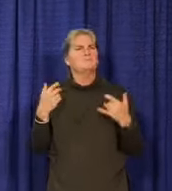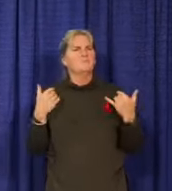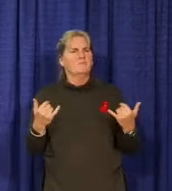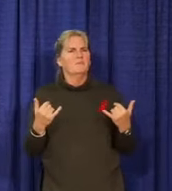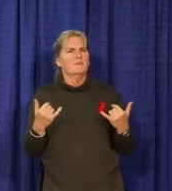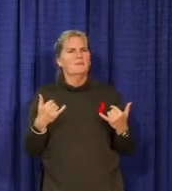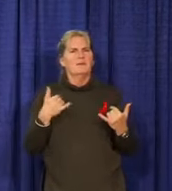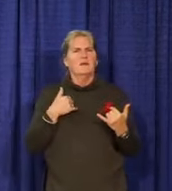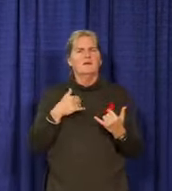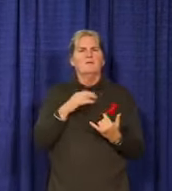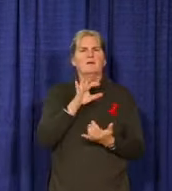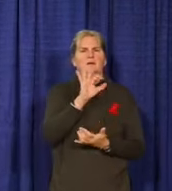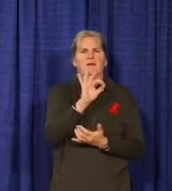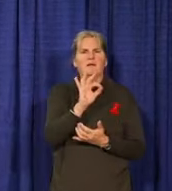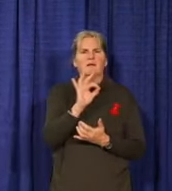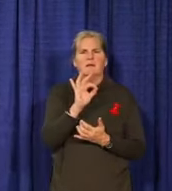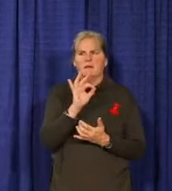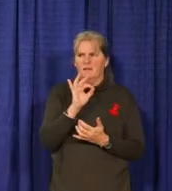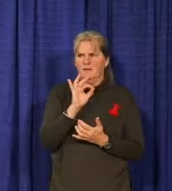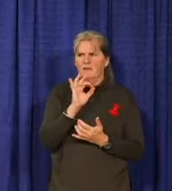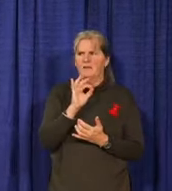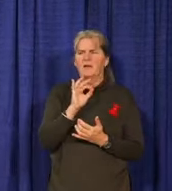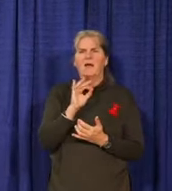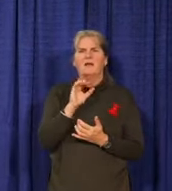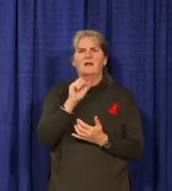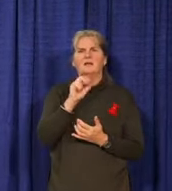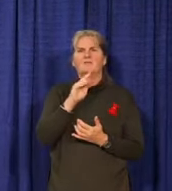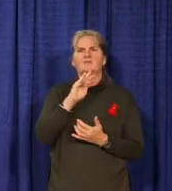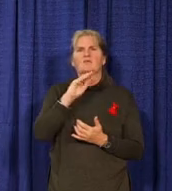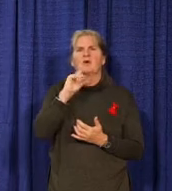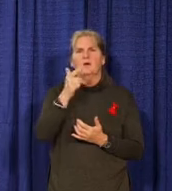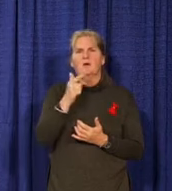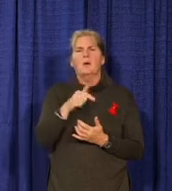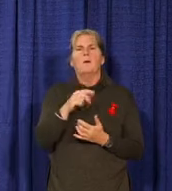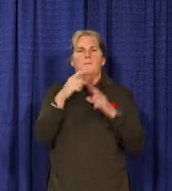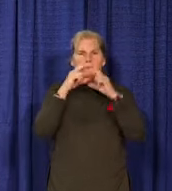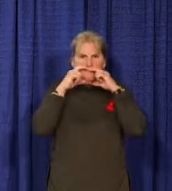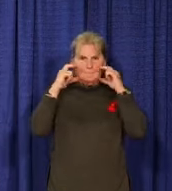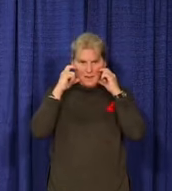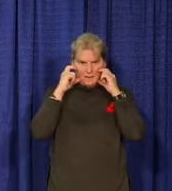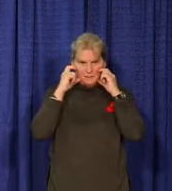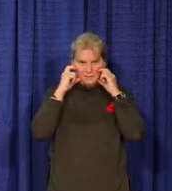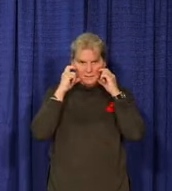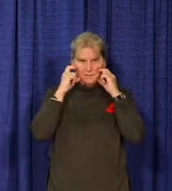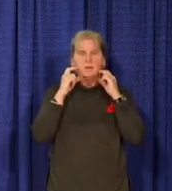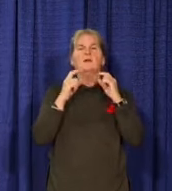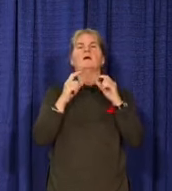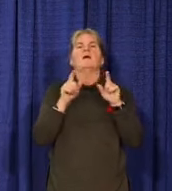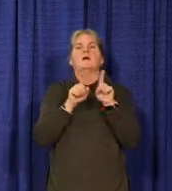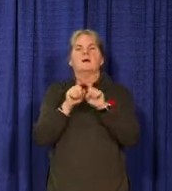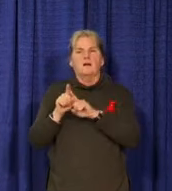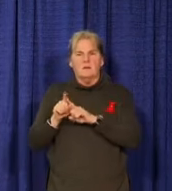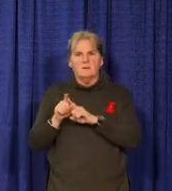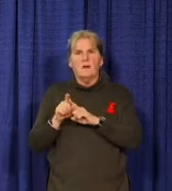Philippe. We currently have nonsurgical masks that will be available for the start of the school year and we are in the process of